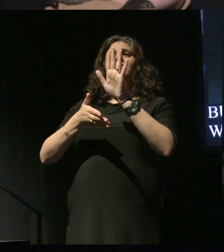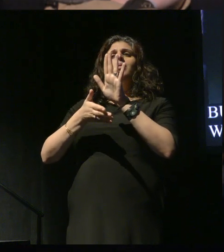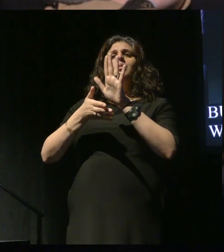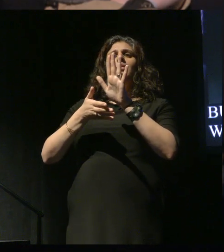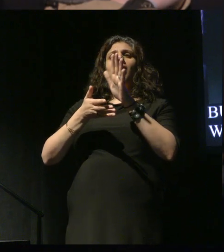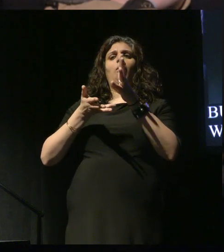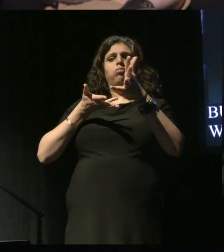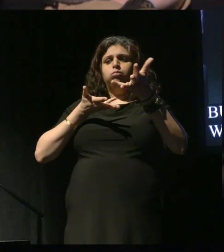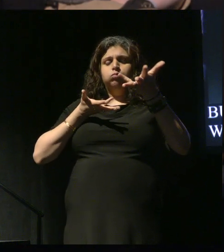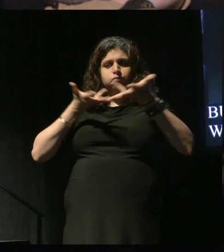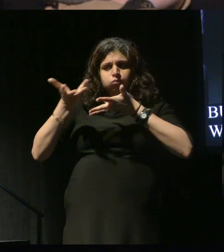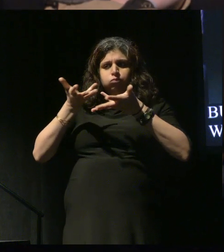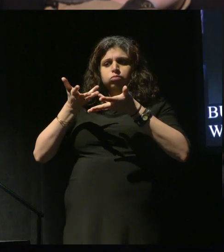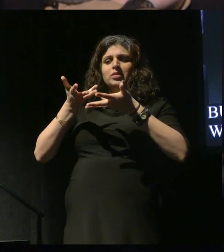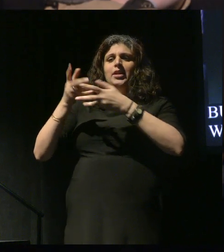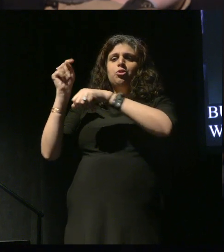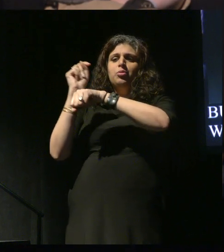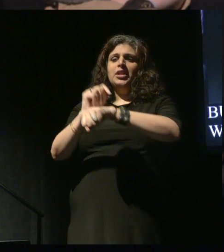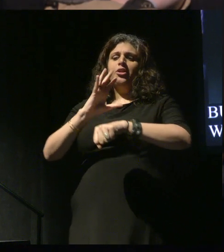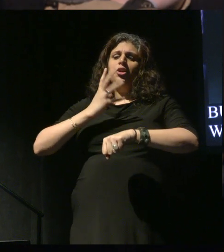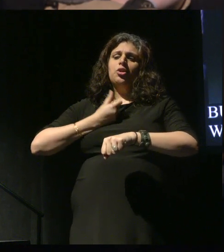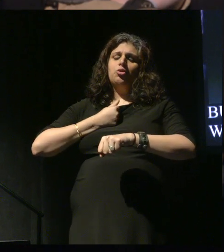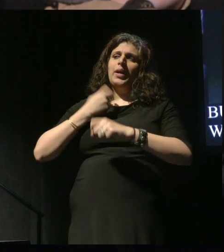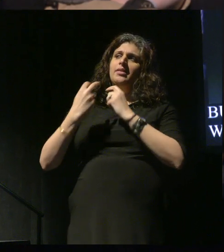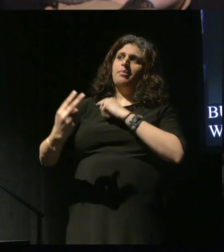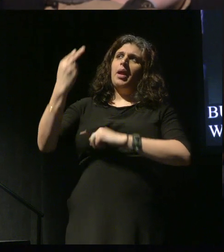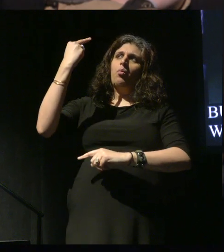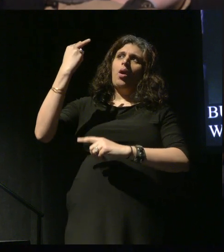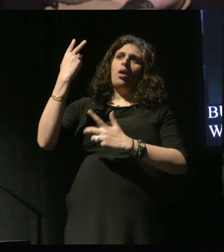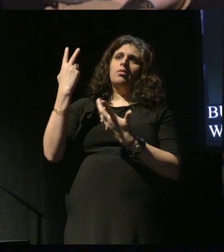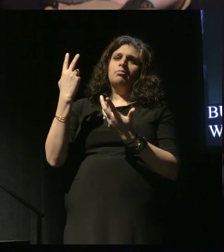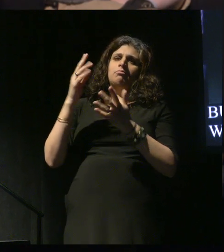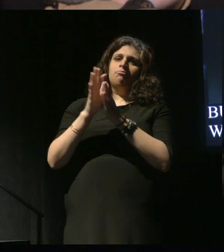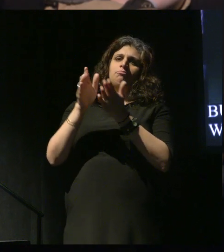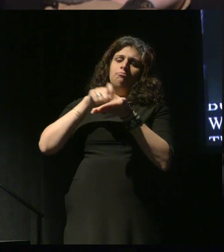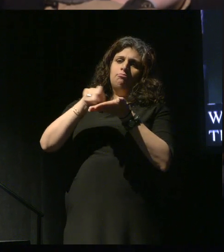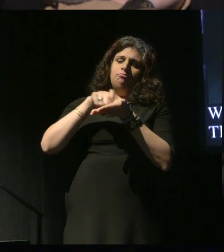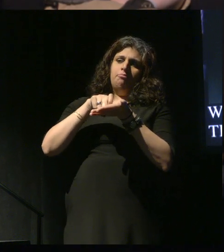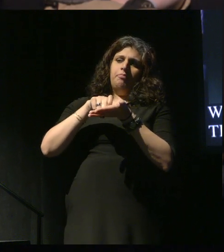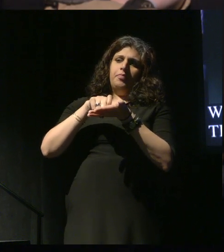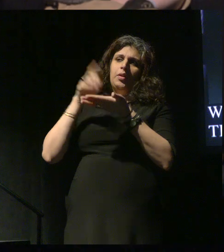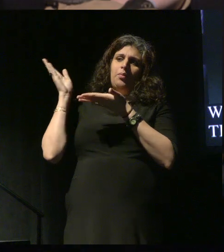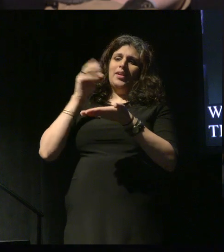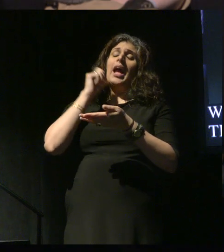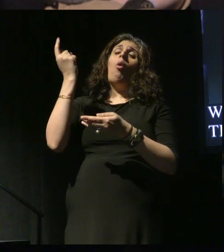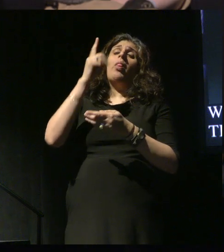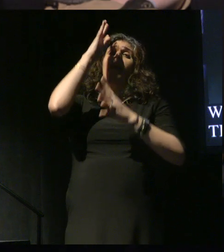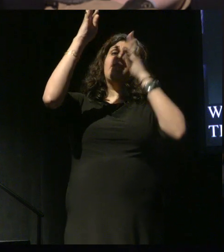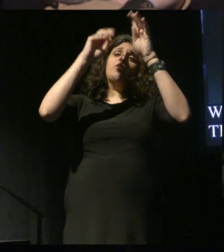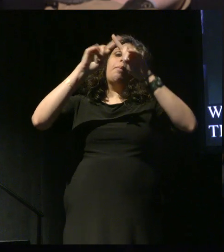in a tradition of trans memoir and bringing a lot of like, not only invention, but like reinvention